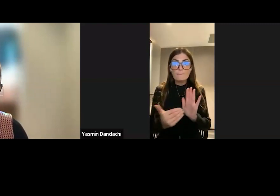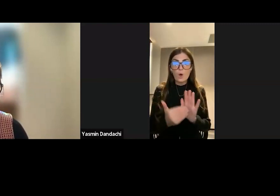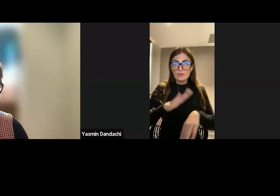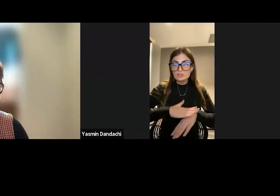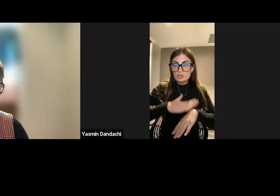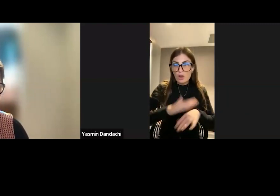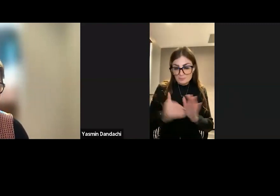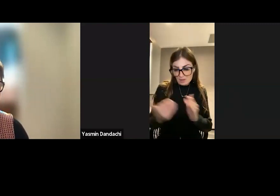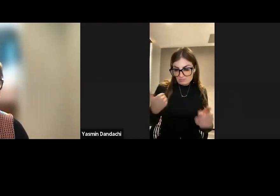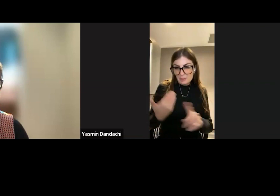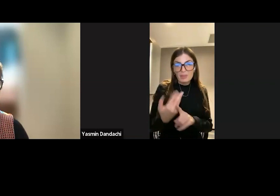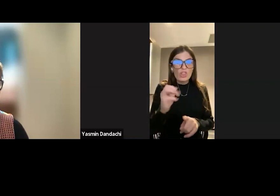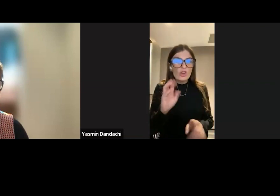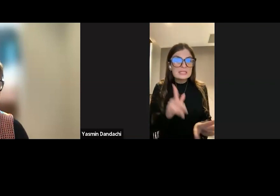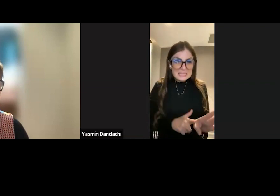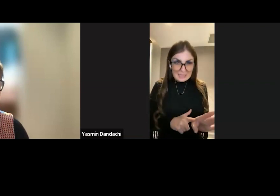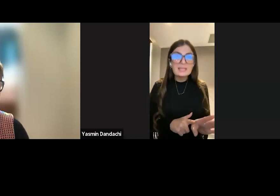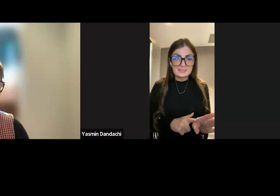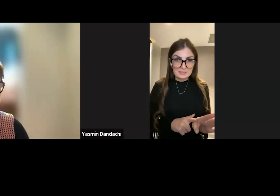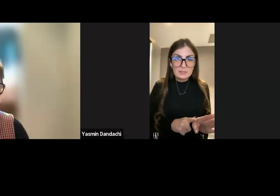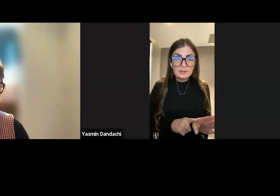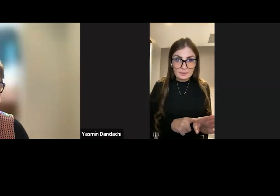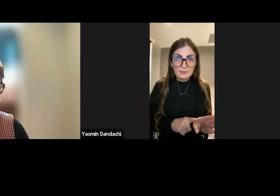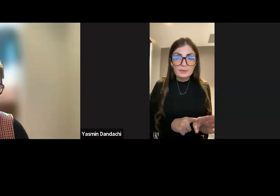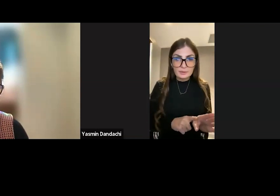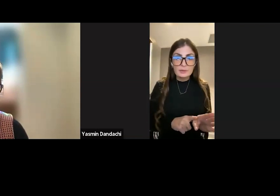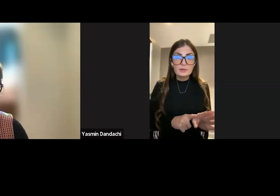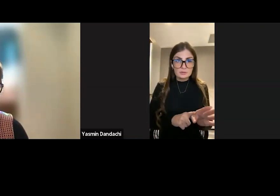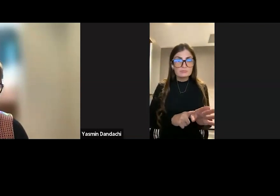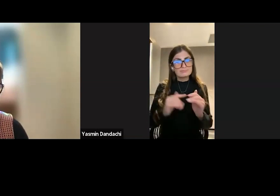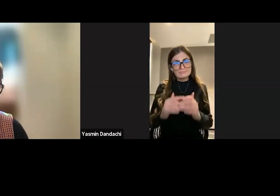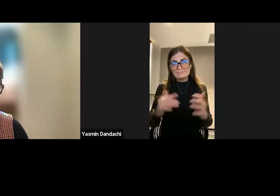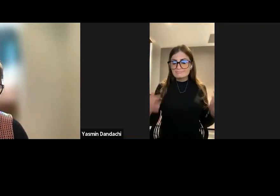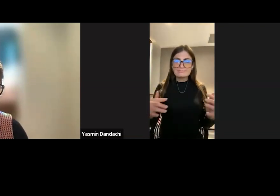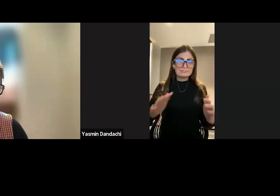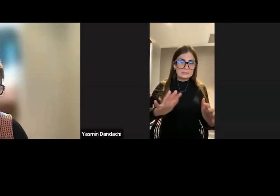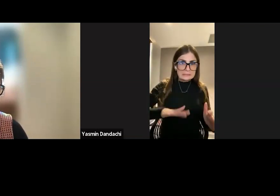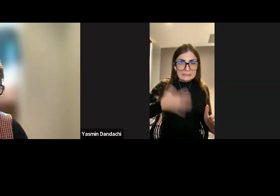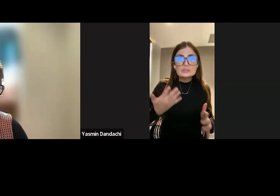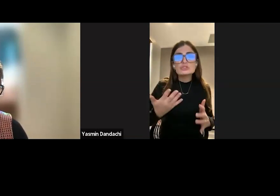been a greatly increased interest in corporate governance.